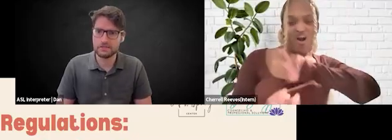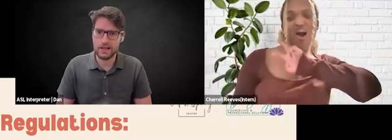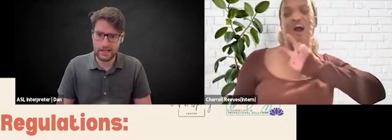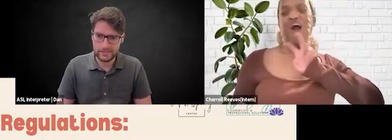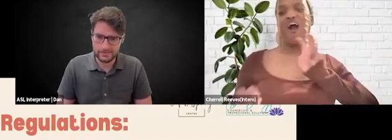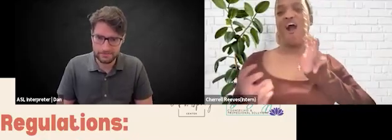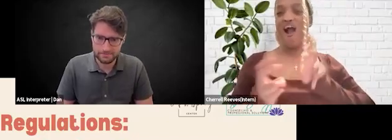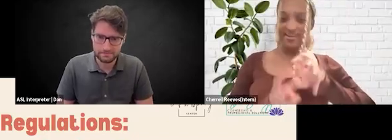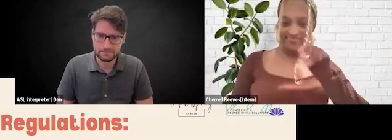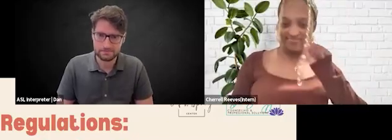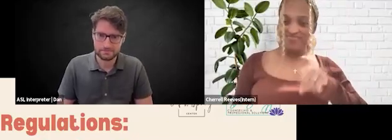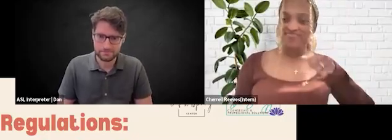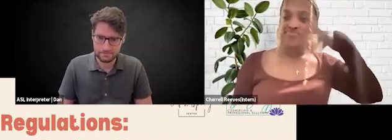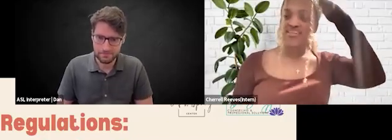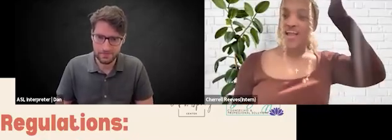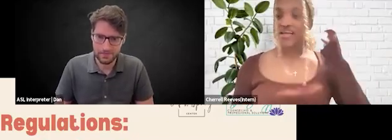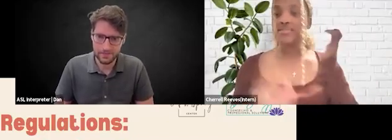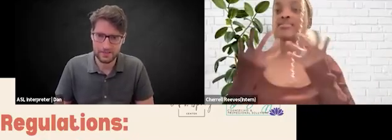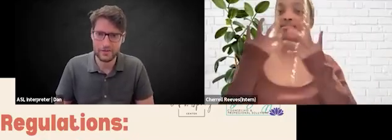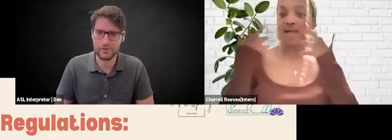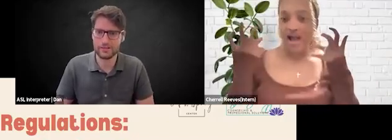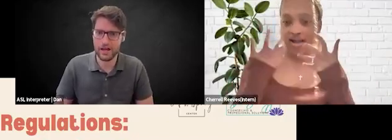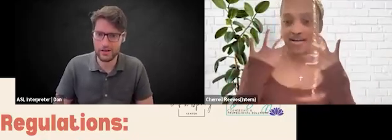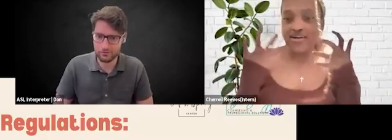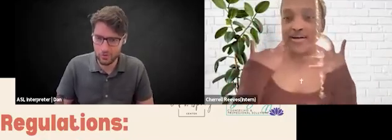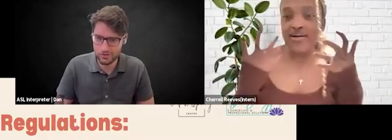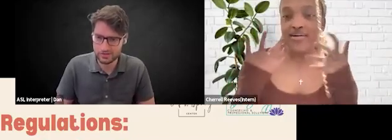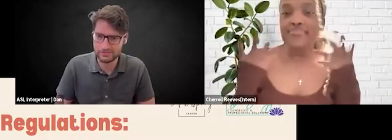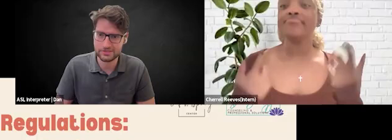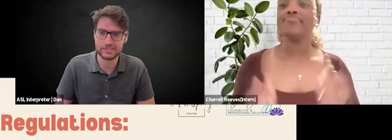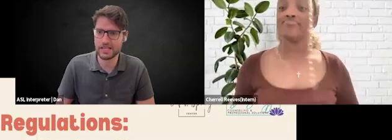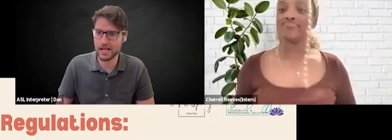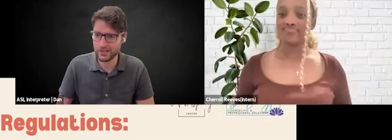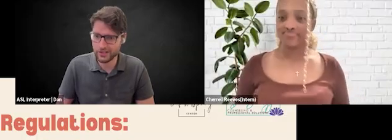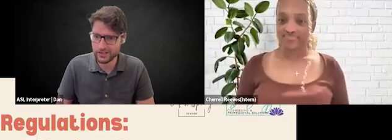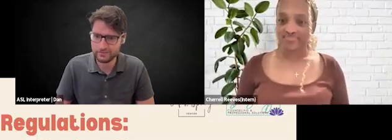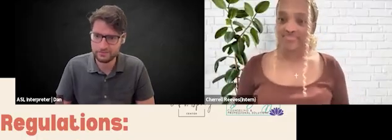Seeing a lion. Yeah, when a lion roars. I'm seeing tiger.